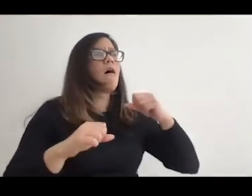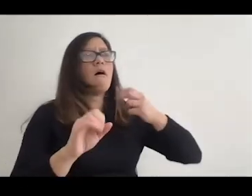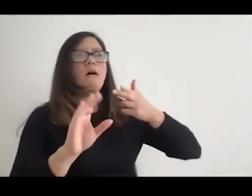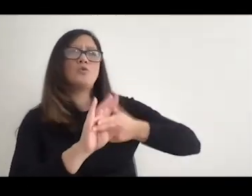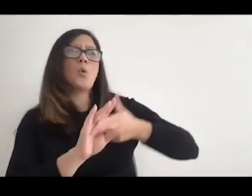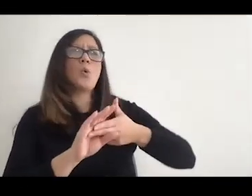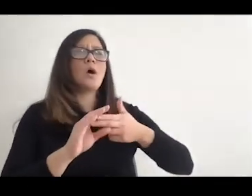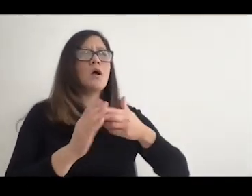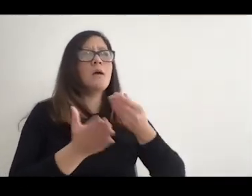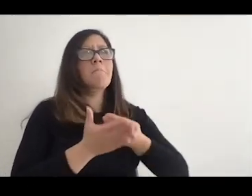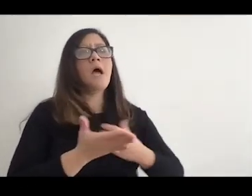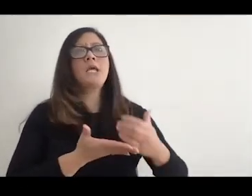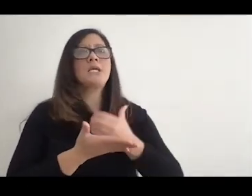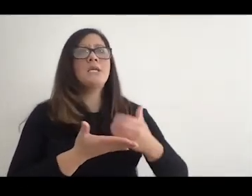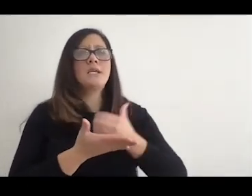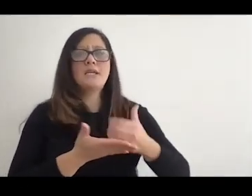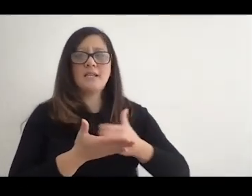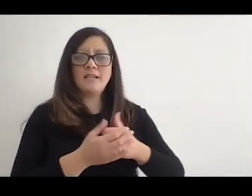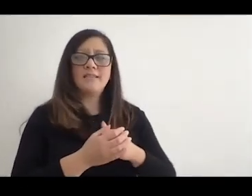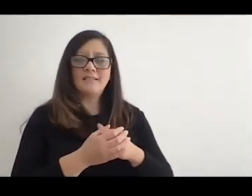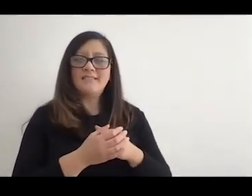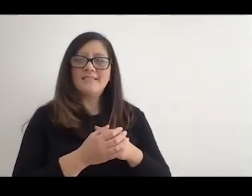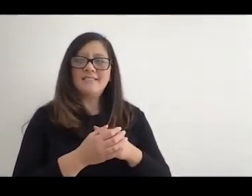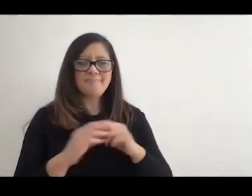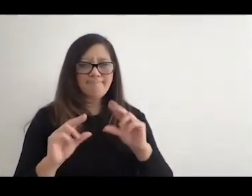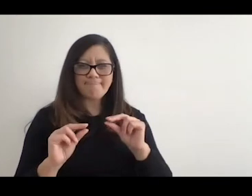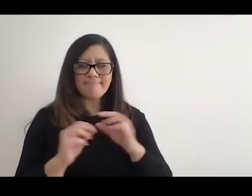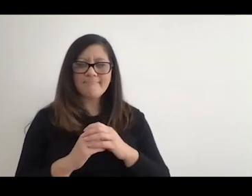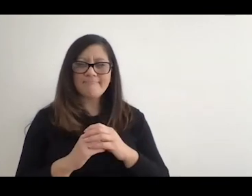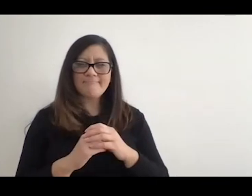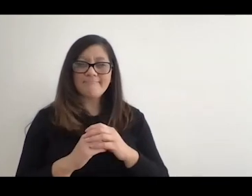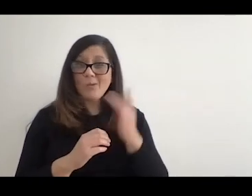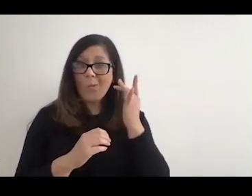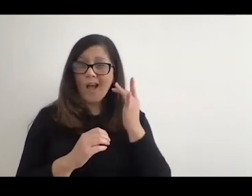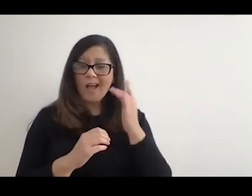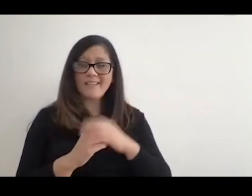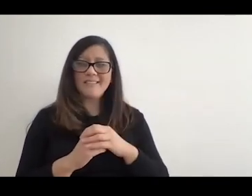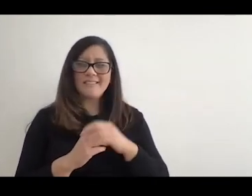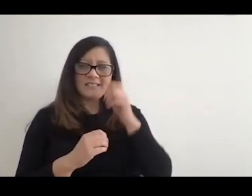seeing the human attached to it. It's akin to what happens with the curvy market.